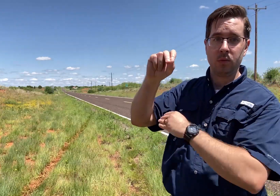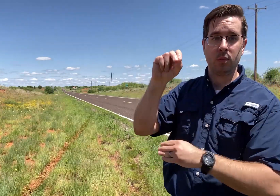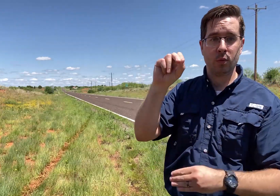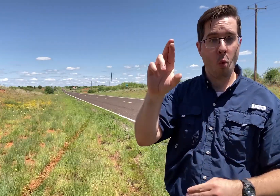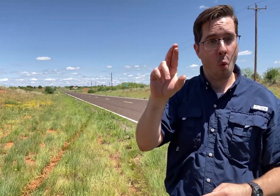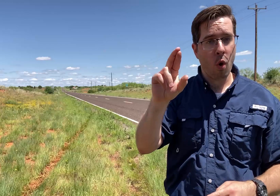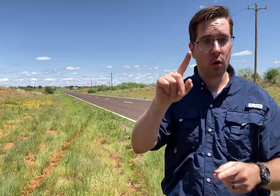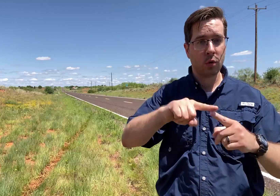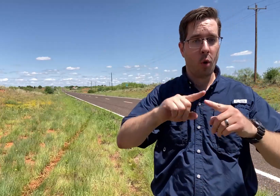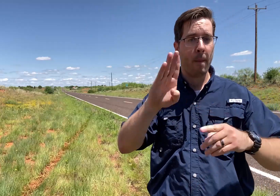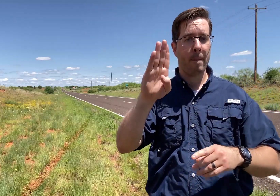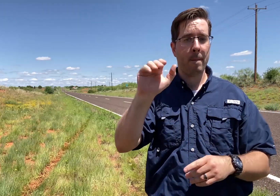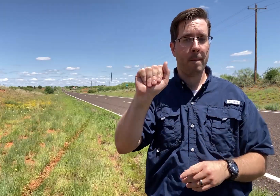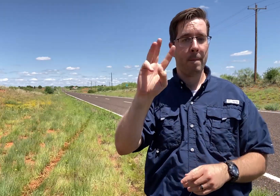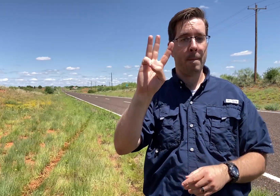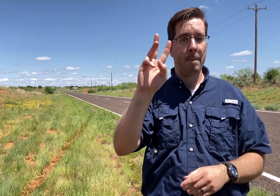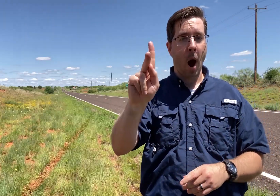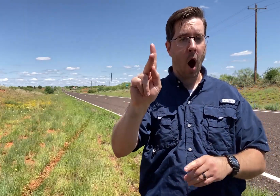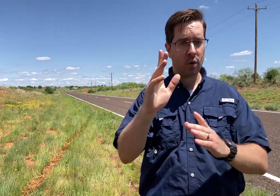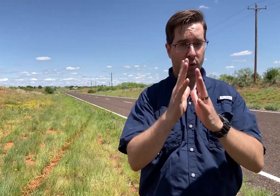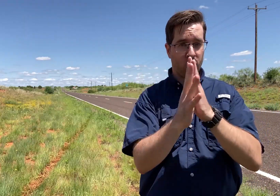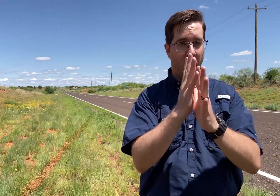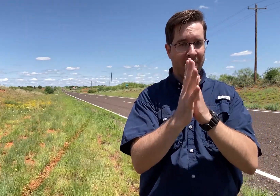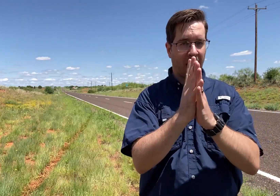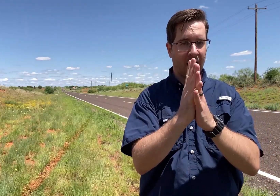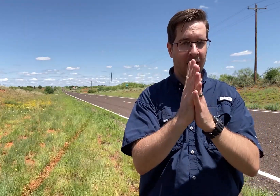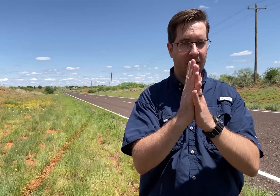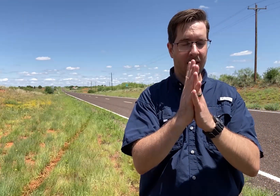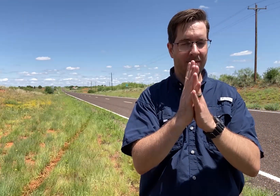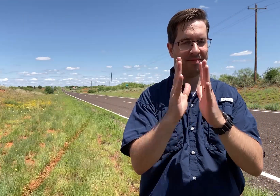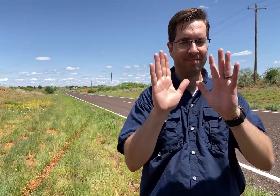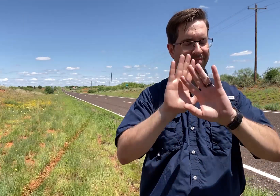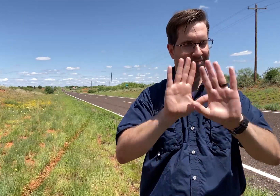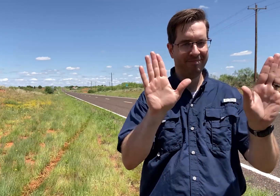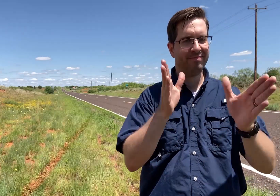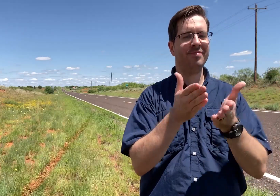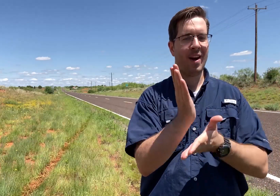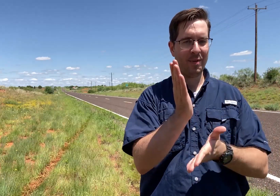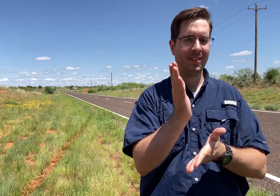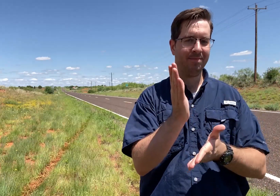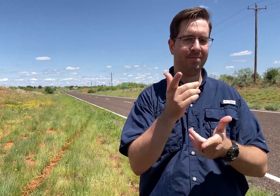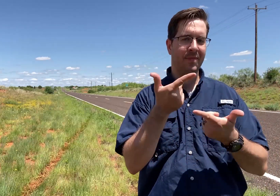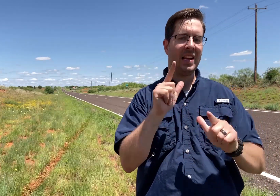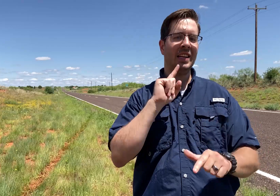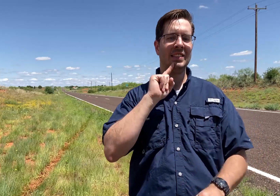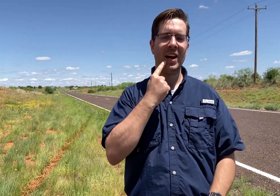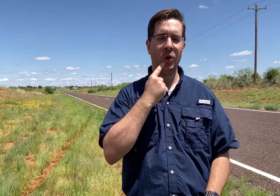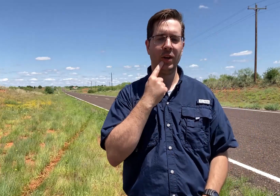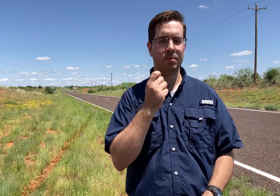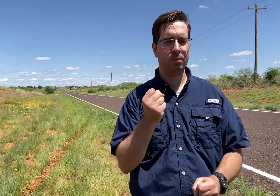Or to “bawk” traffic (the word “bawk” sounds close to “block”). Ha. Alright. Let’s get serious.